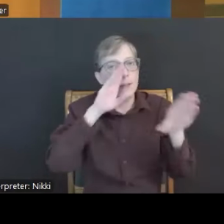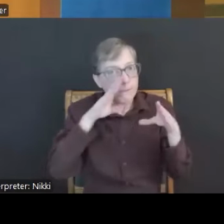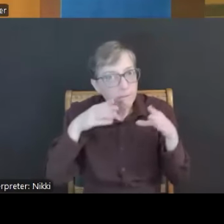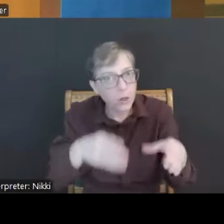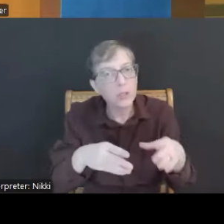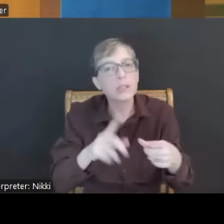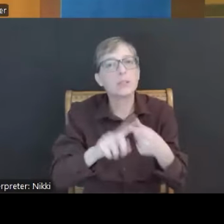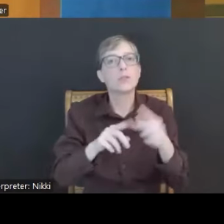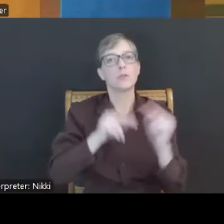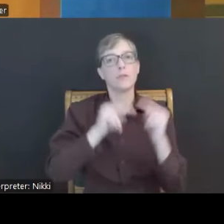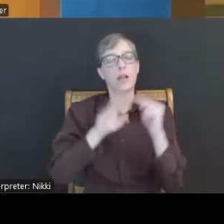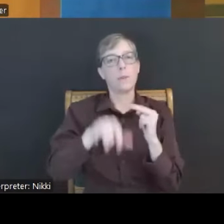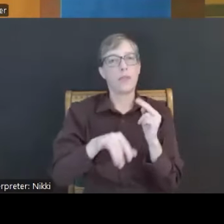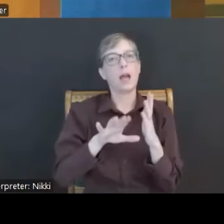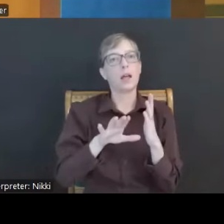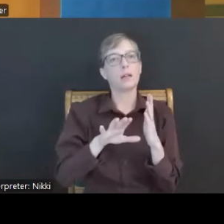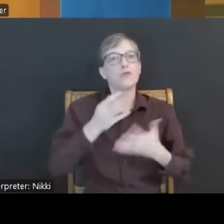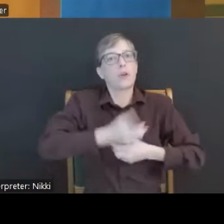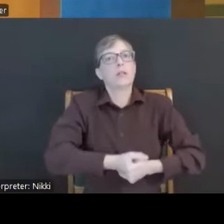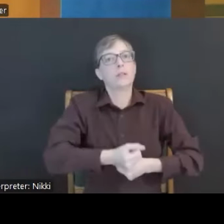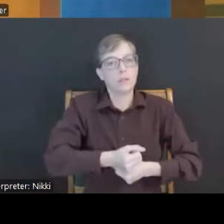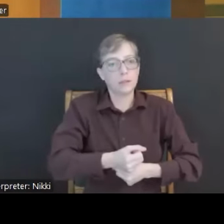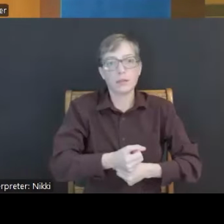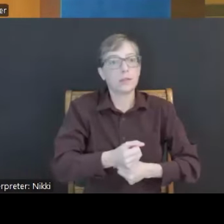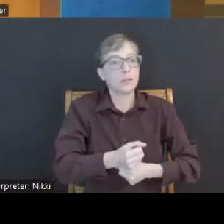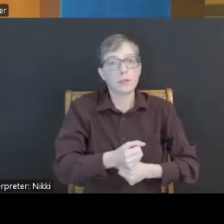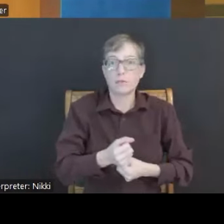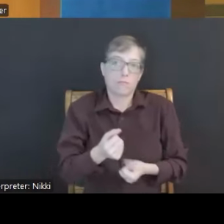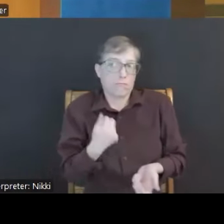is here and it took you know being out in the community right it took time to get us to get